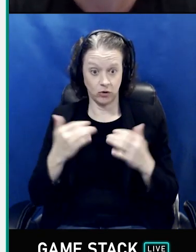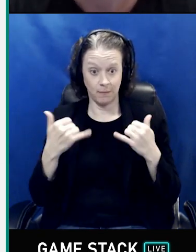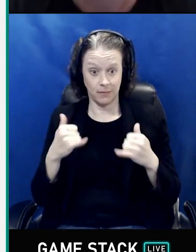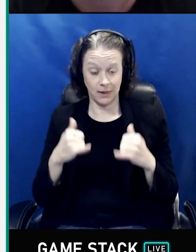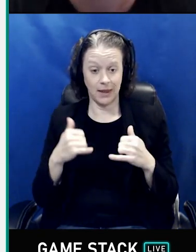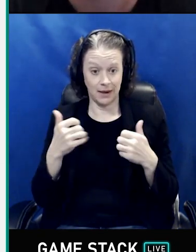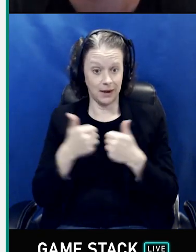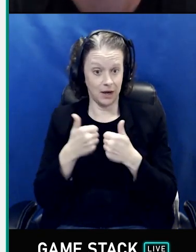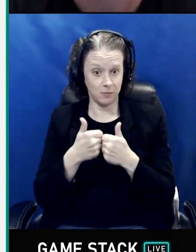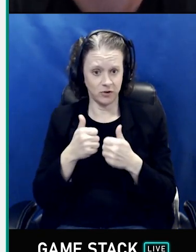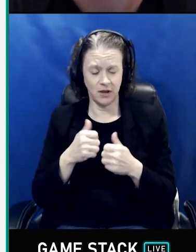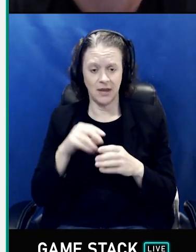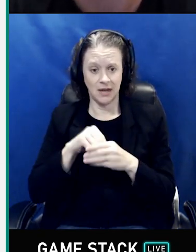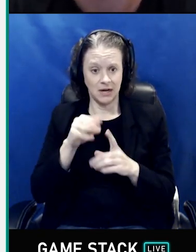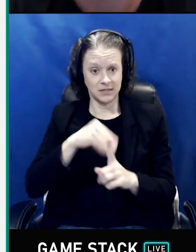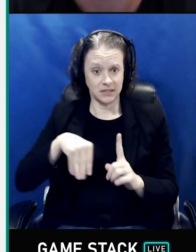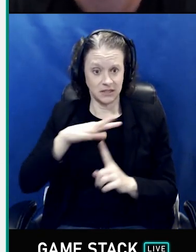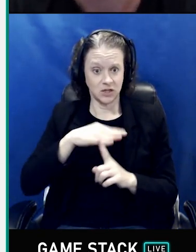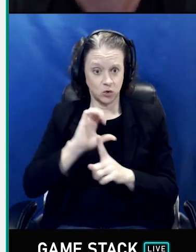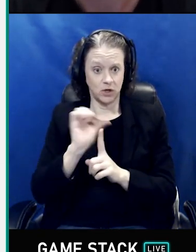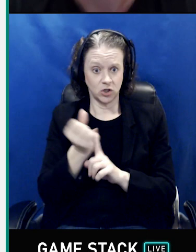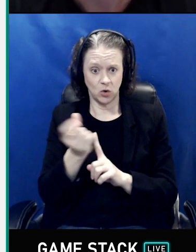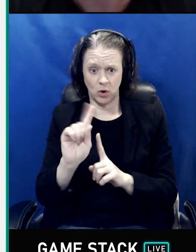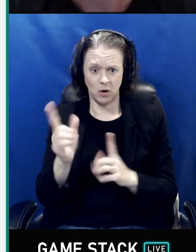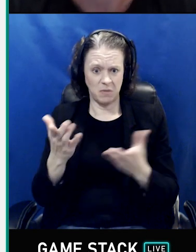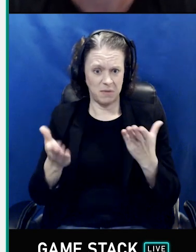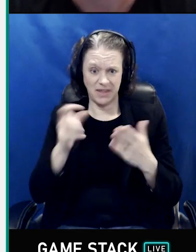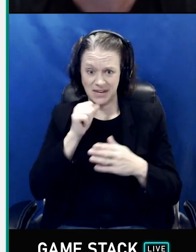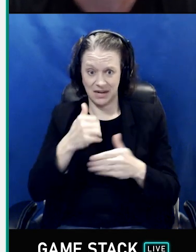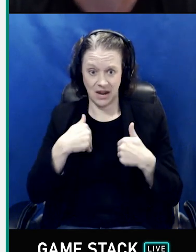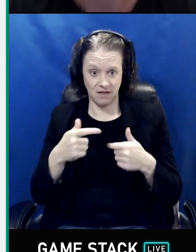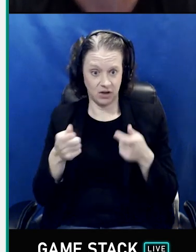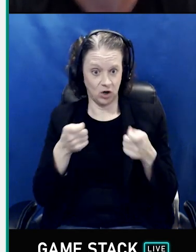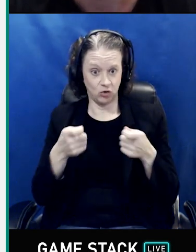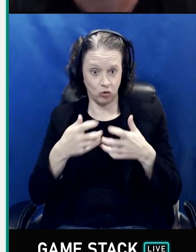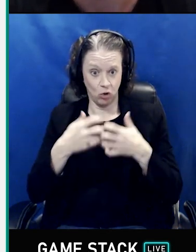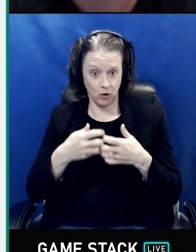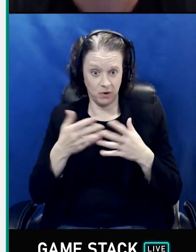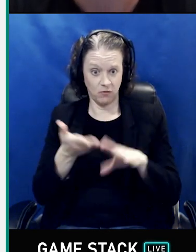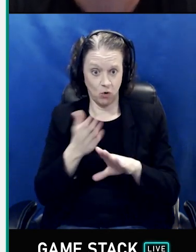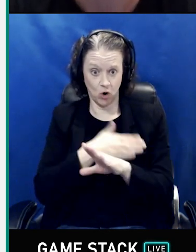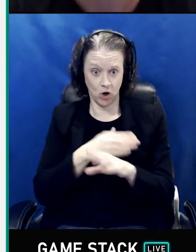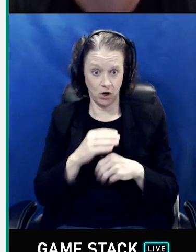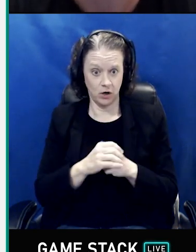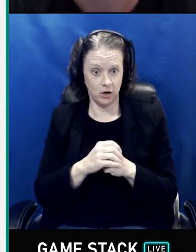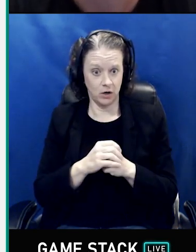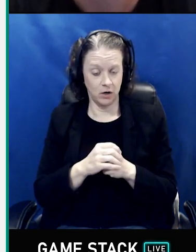might not have had a controller before. This is creating a more immersive experience for the consumers,